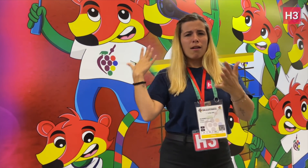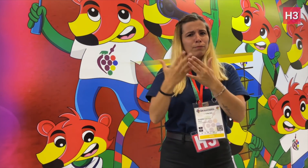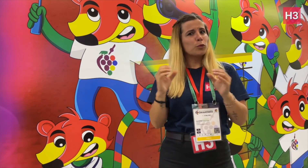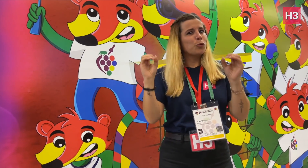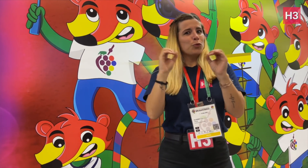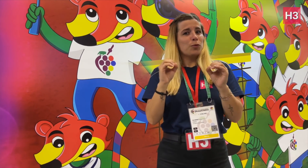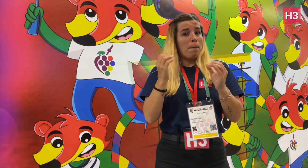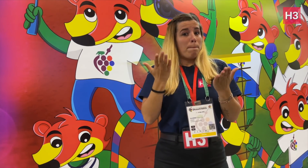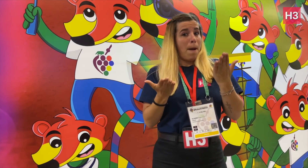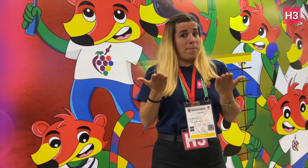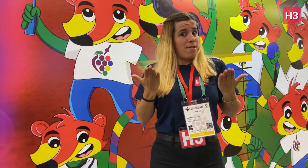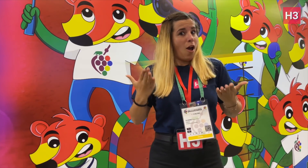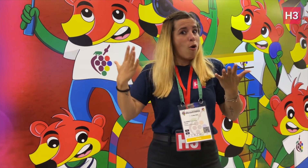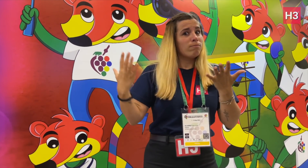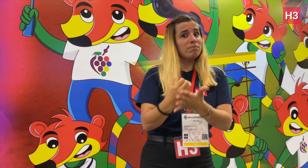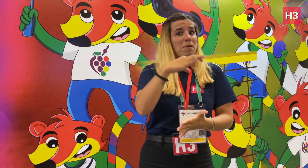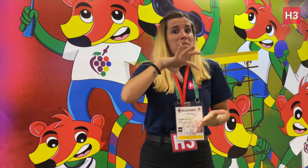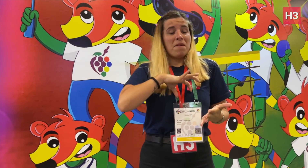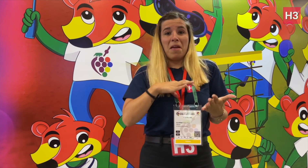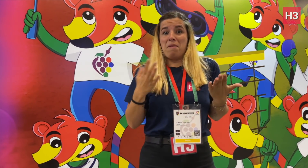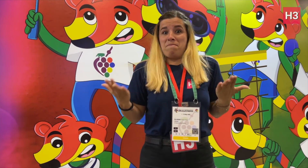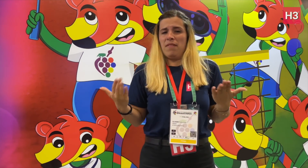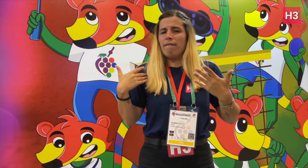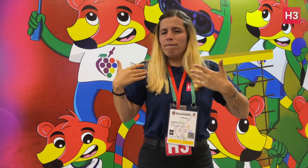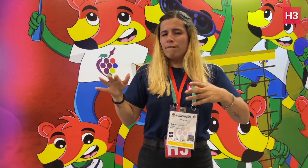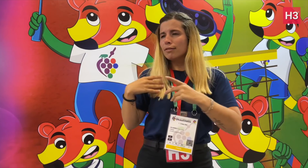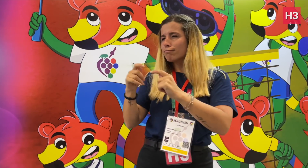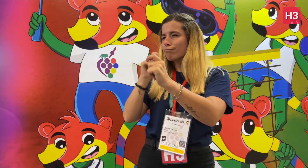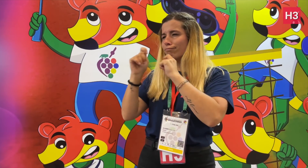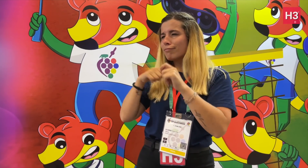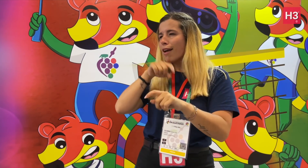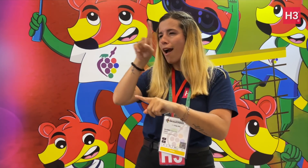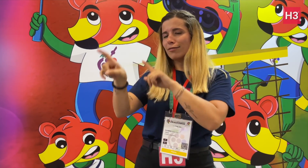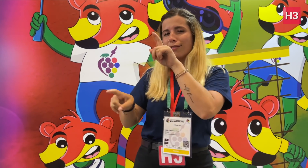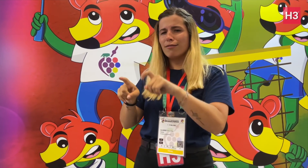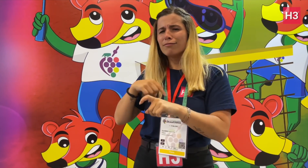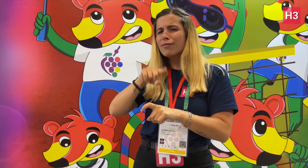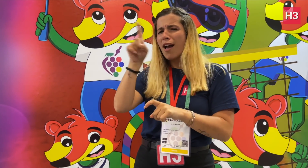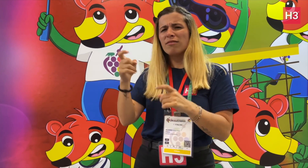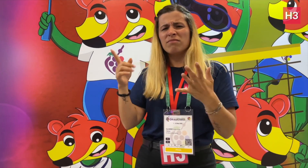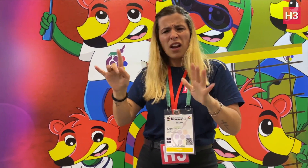Maybe she will win her first one this year. I had an interview with Katrin